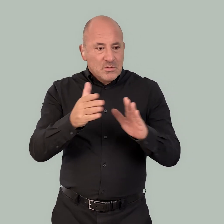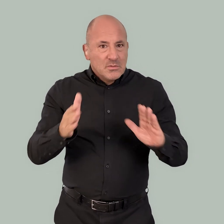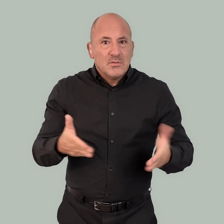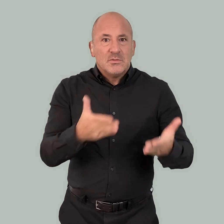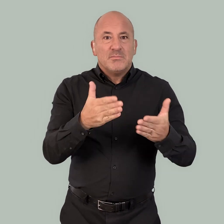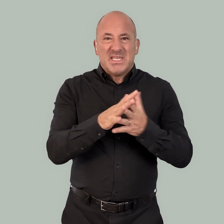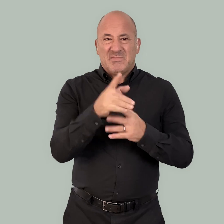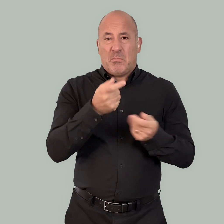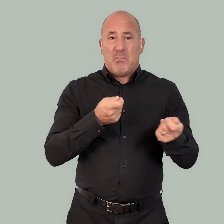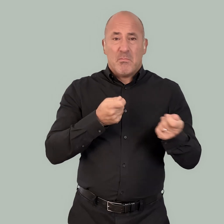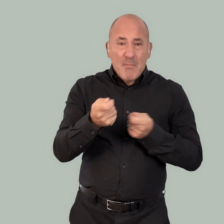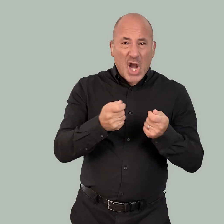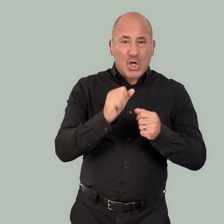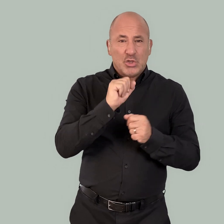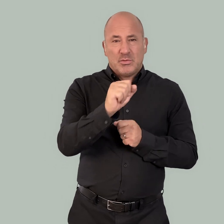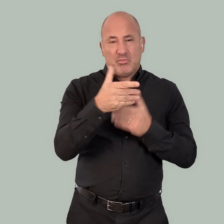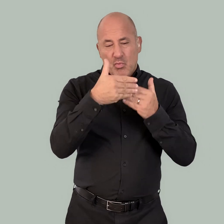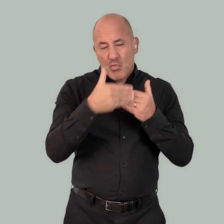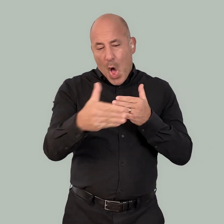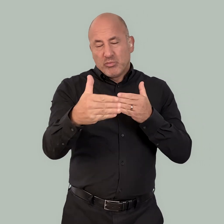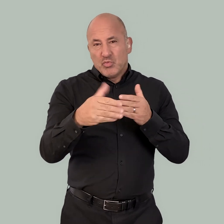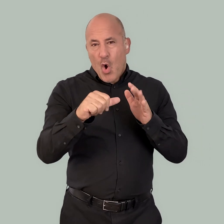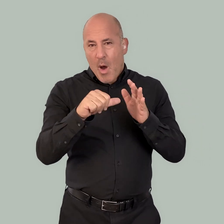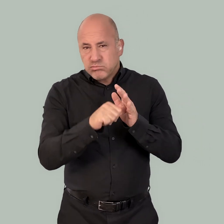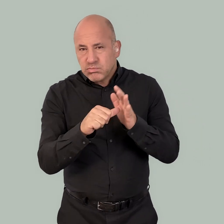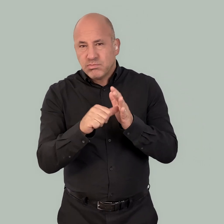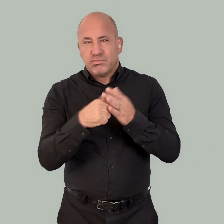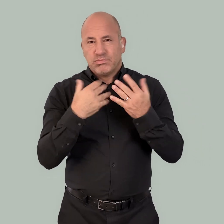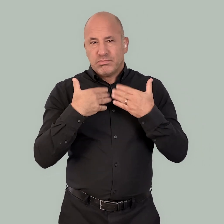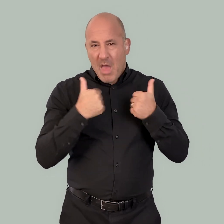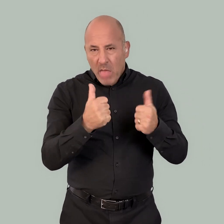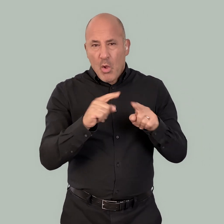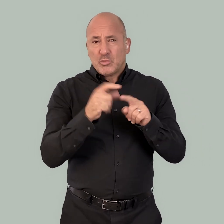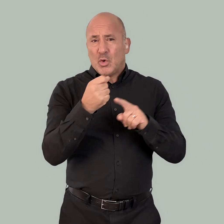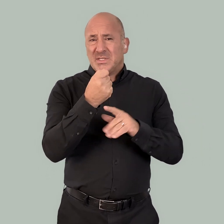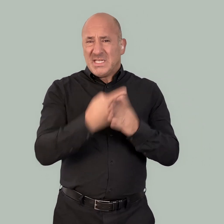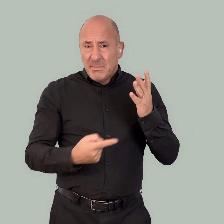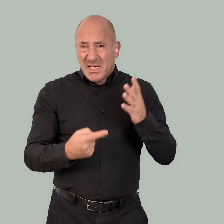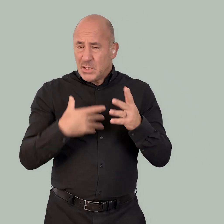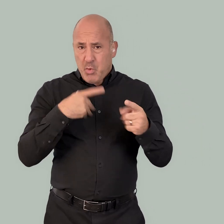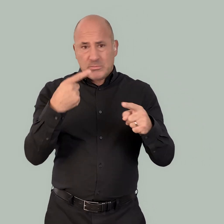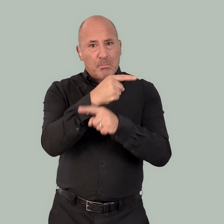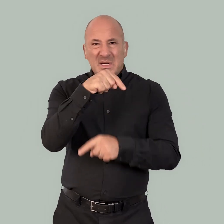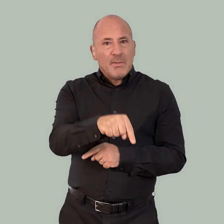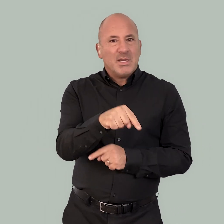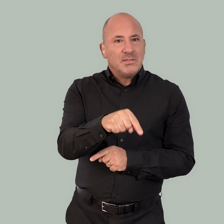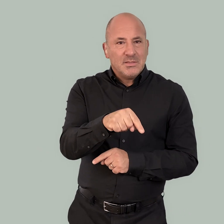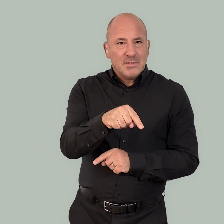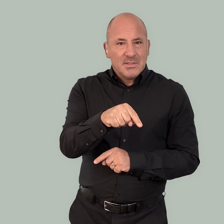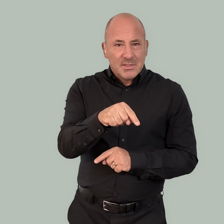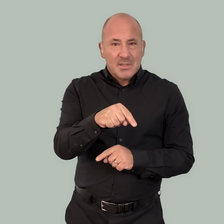that helps them manage and adapt to their long-term condition or disability